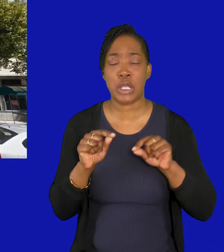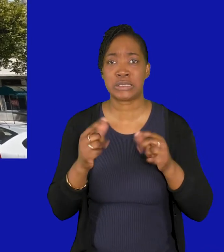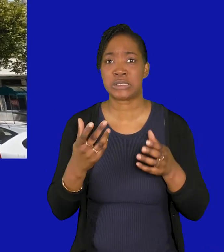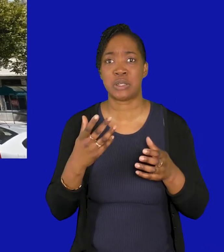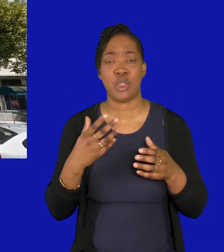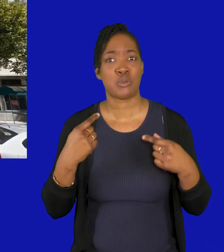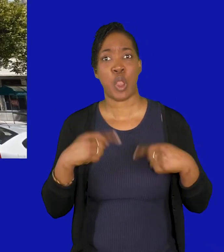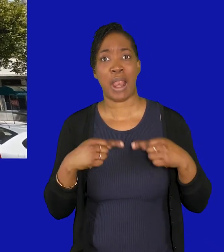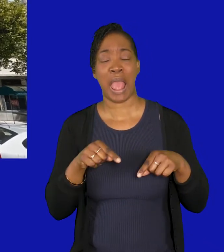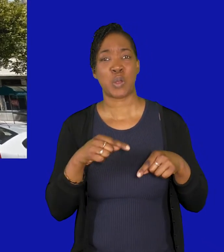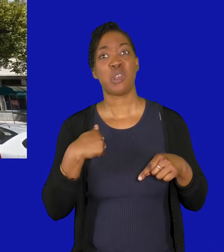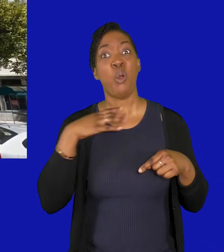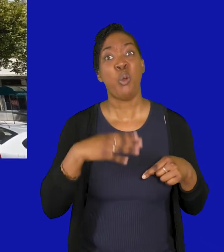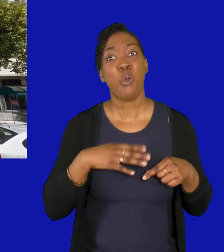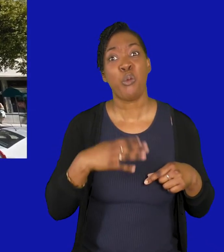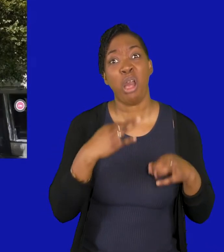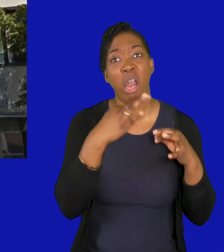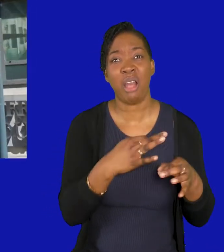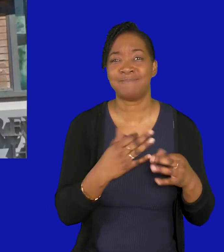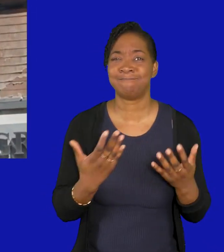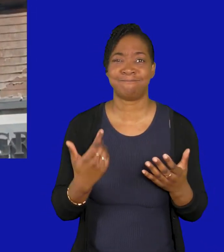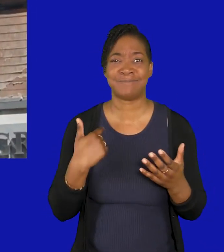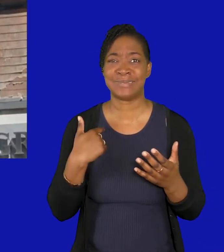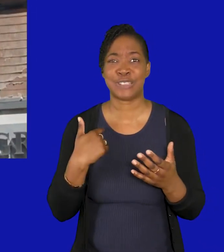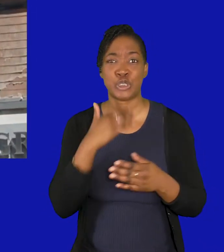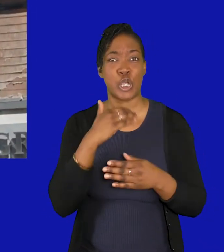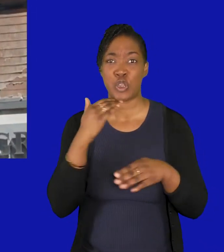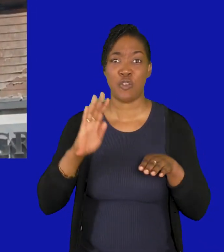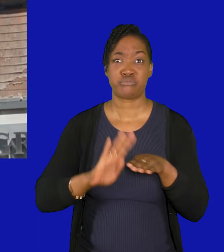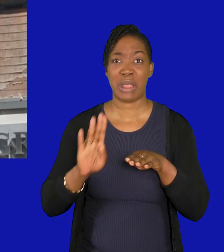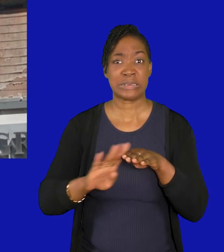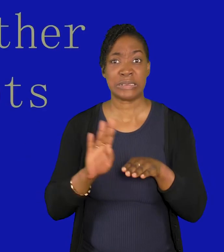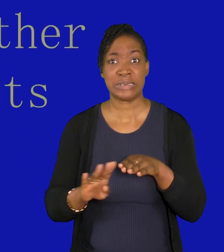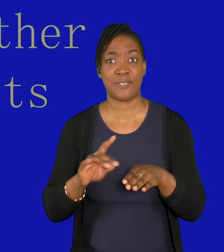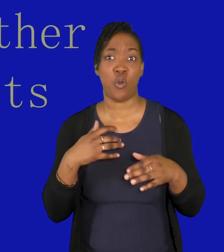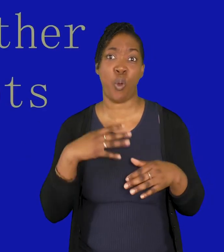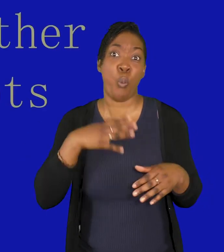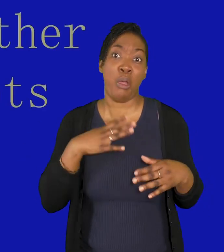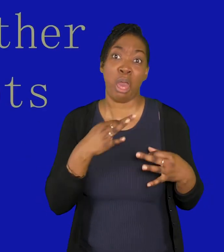I make an ultimately entirely practical decision, being out of practice doing things just because.